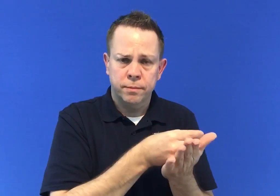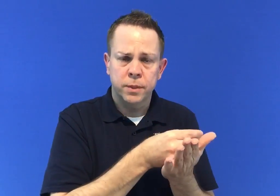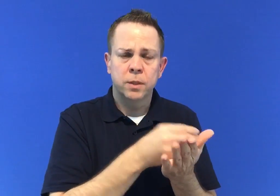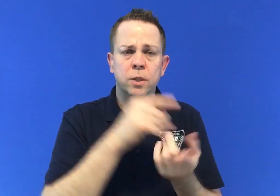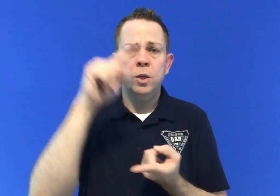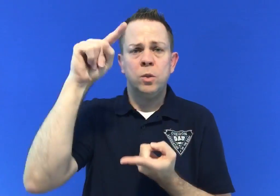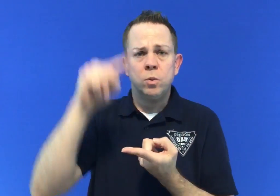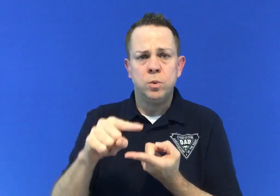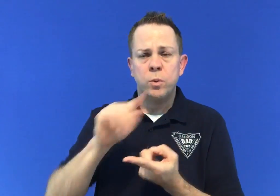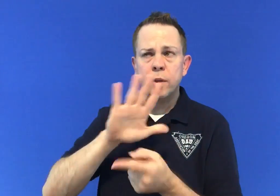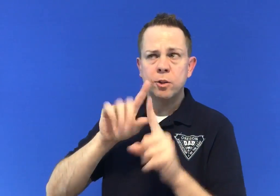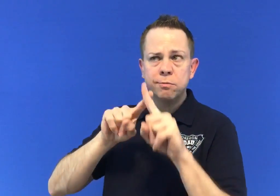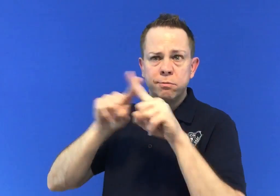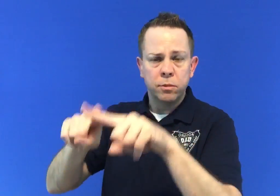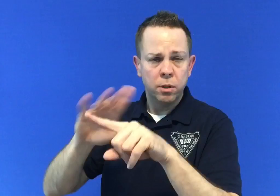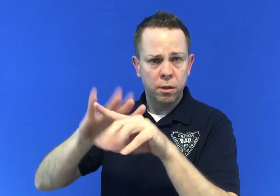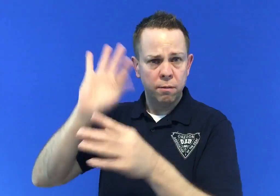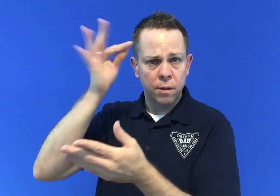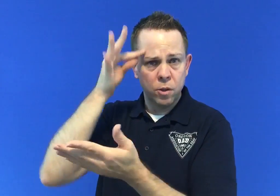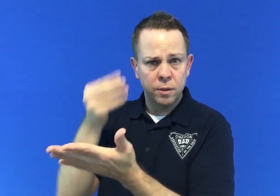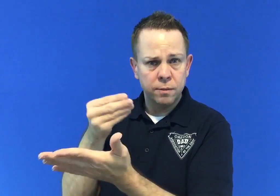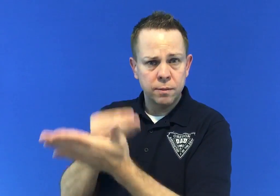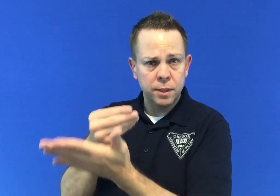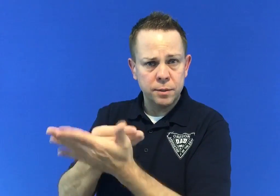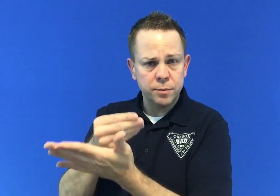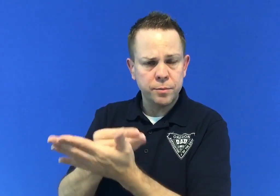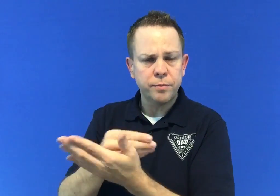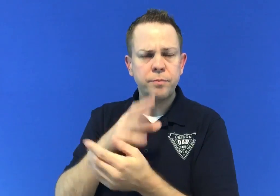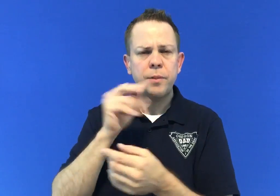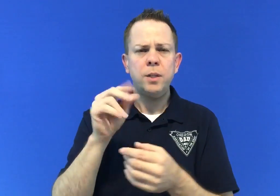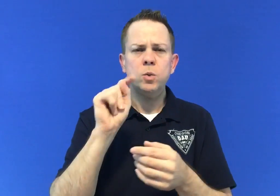to reduce their dependency on federal funding.